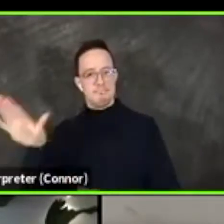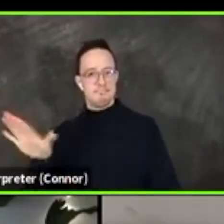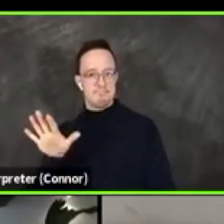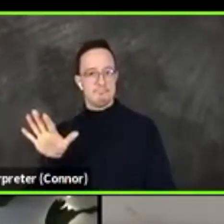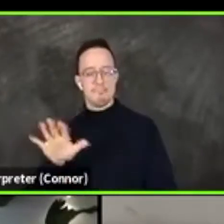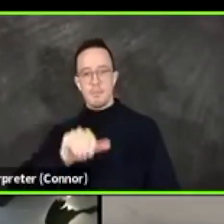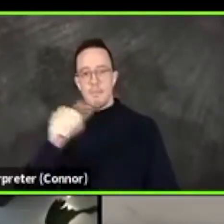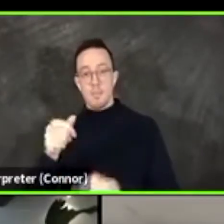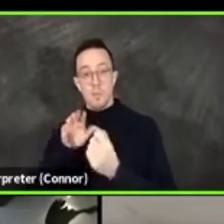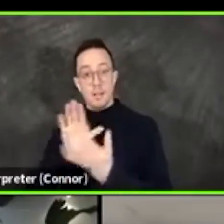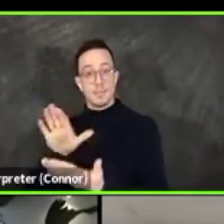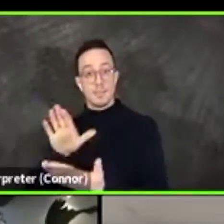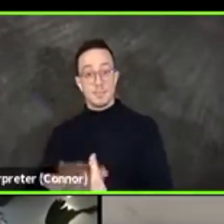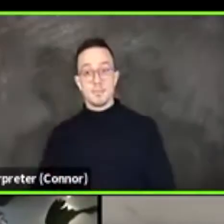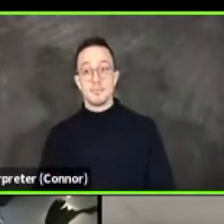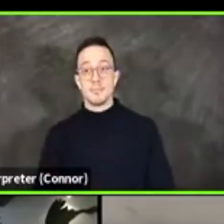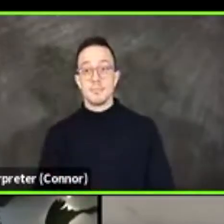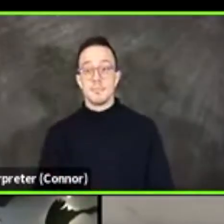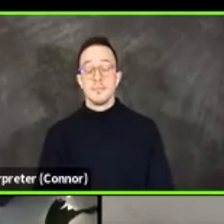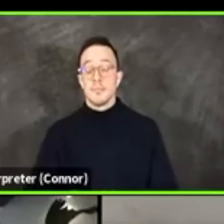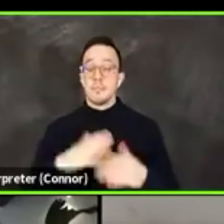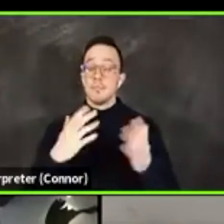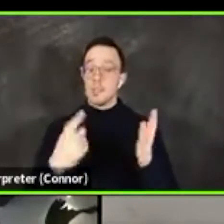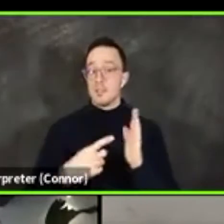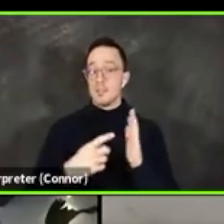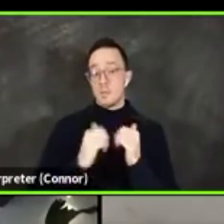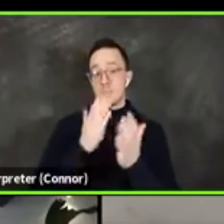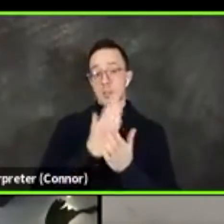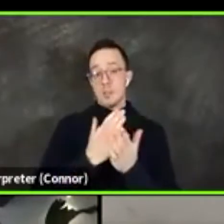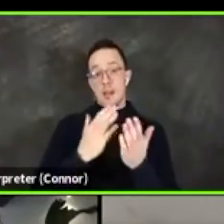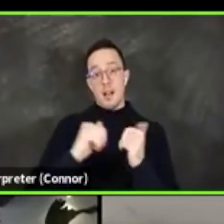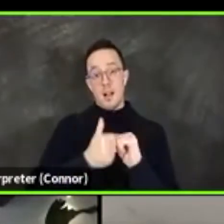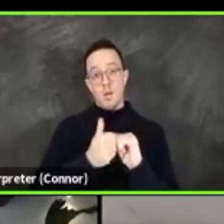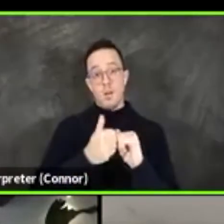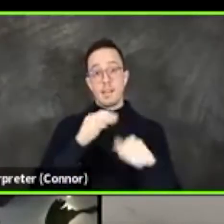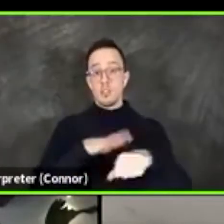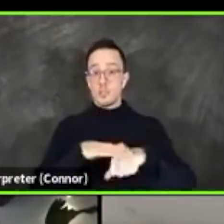OR CONTEMPORARY SITUATION THAT SOMEHOW INDIGENOUS PEOPLE OR IDEAS, NEW FORM OF RELATIONALITY,